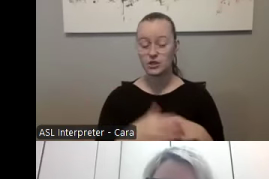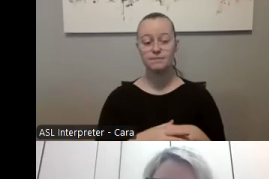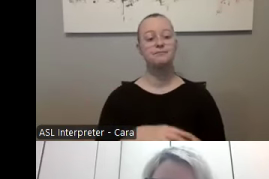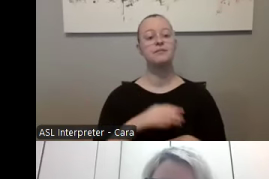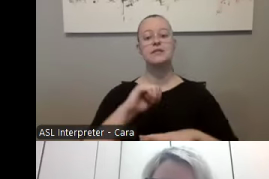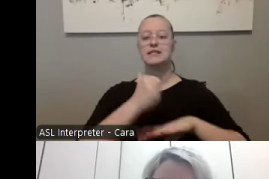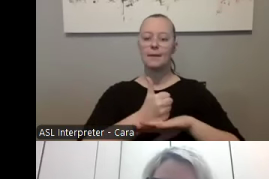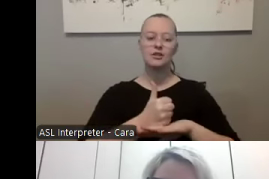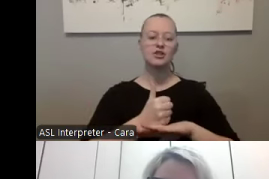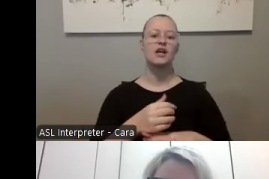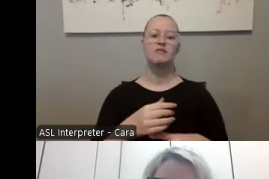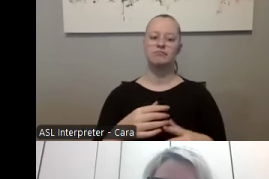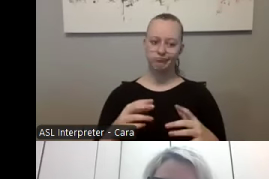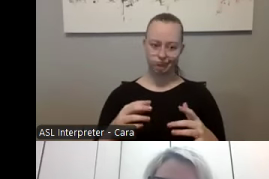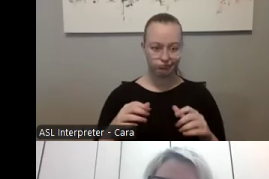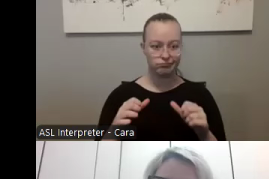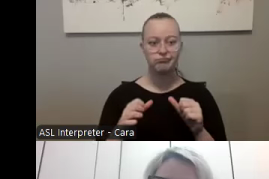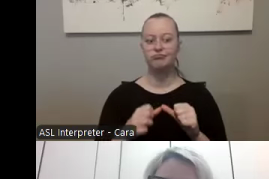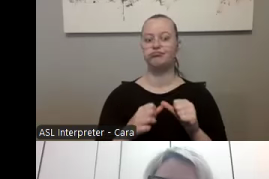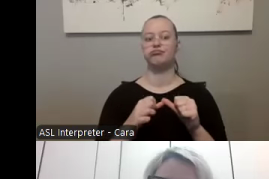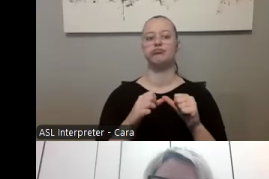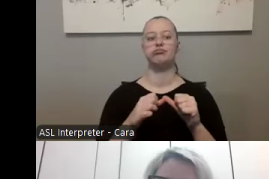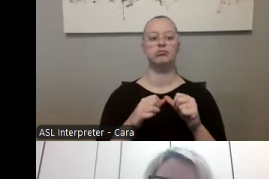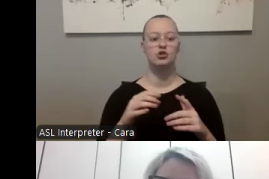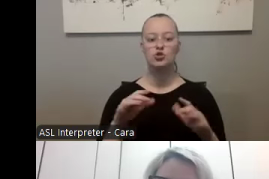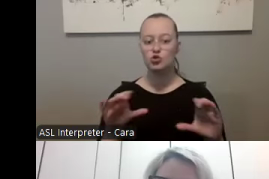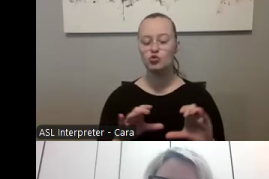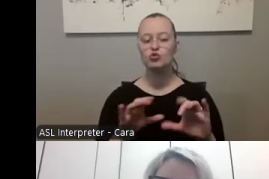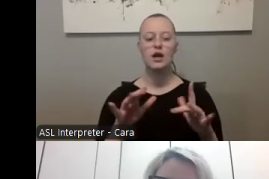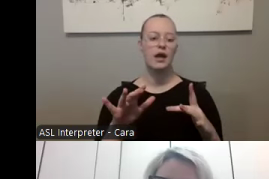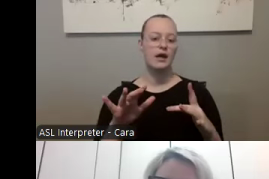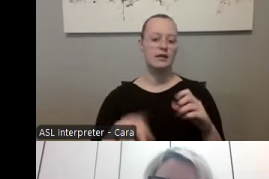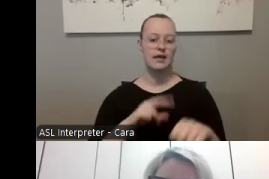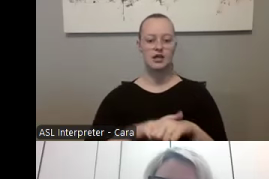regularly field a nationally representative survey of the HCBS workforce.